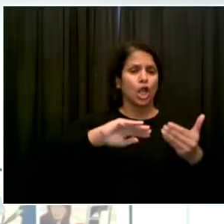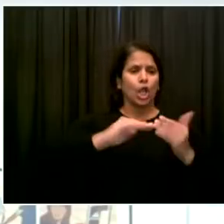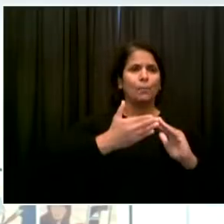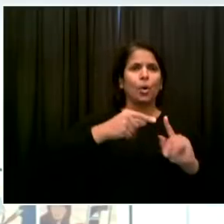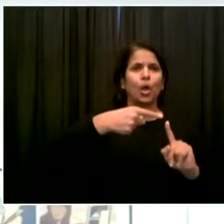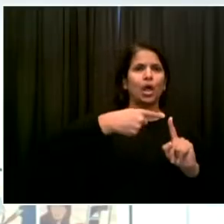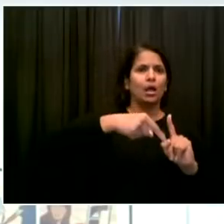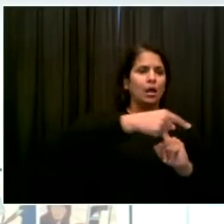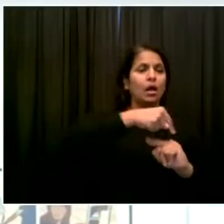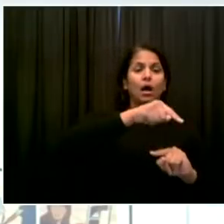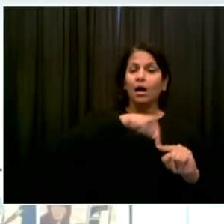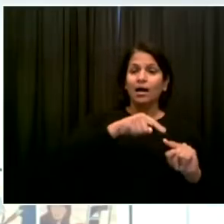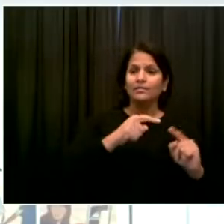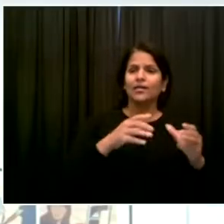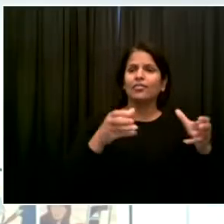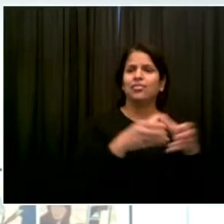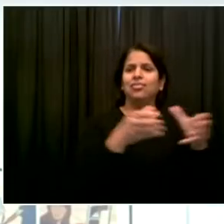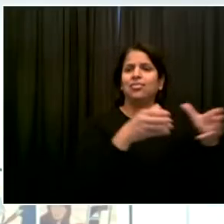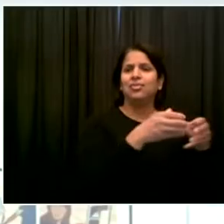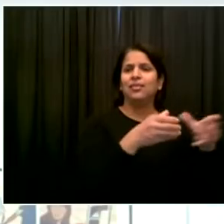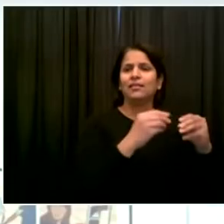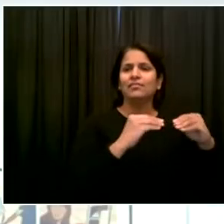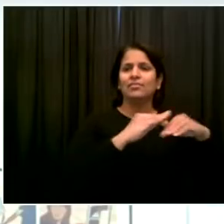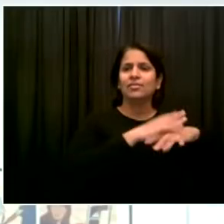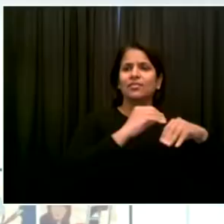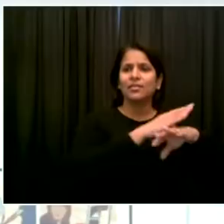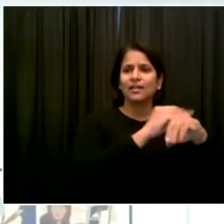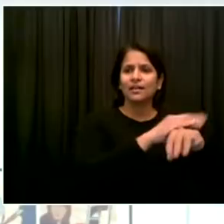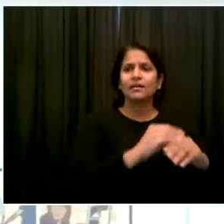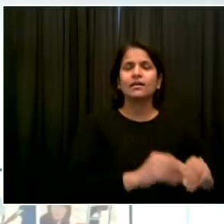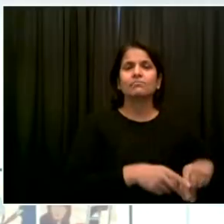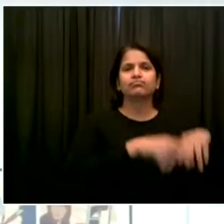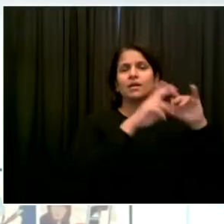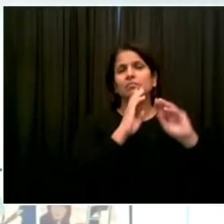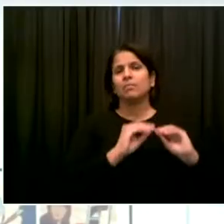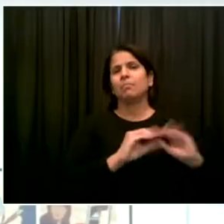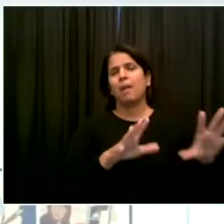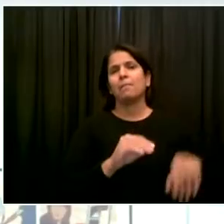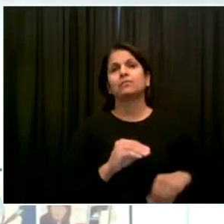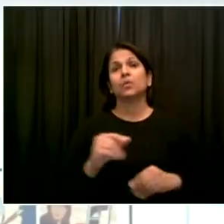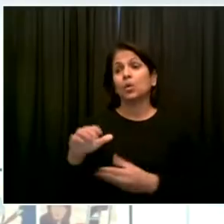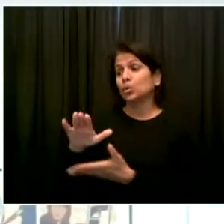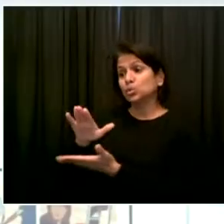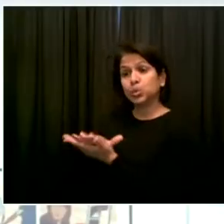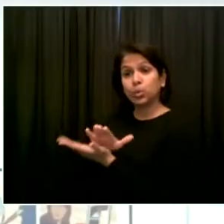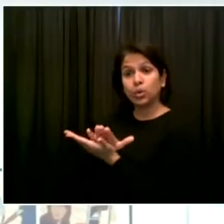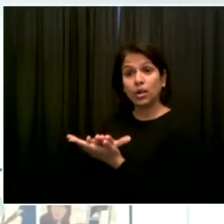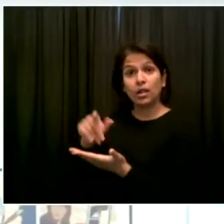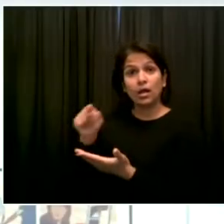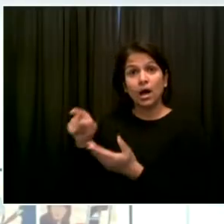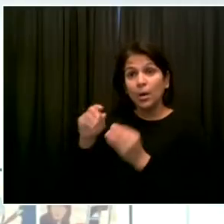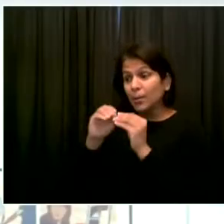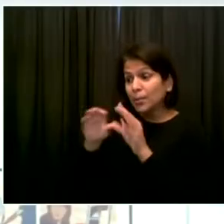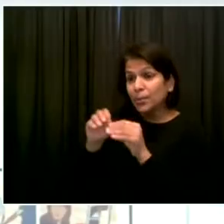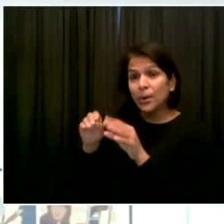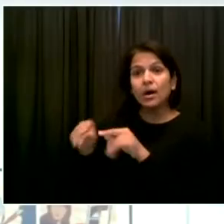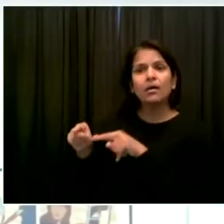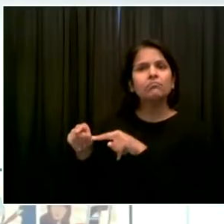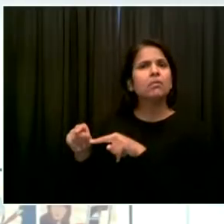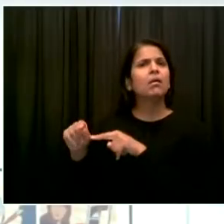OMICRON CASES BAD SEON WHAT WE KNEWAB OUT THIS VARIANT THAT WE